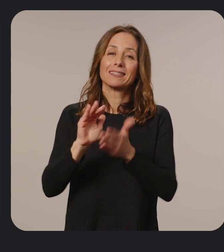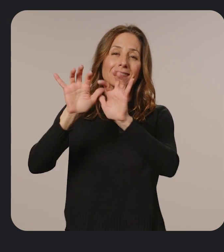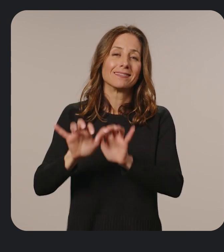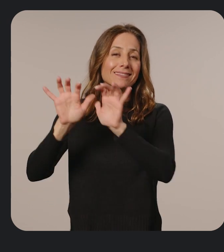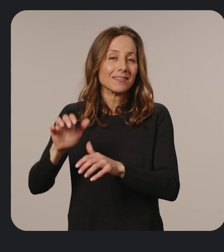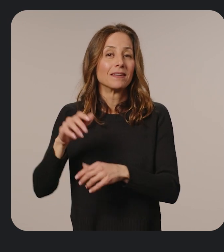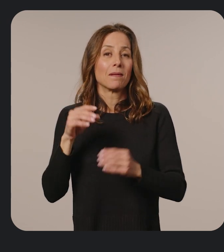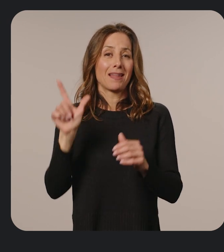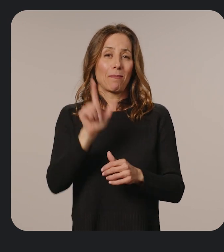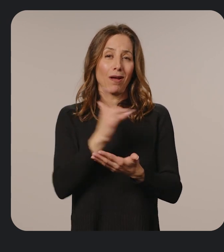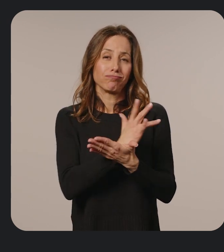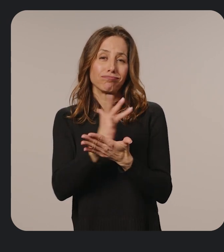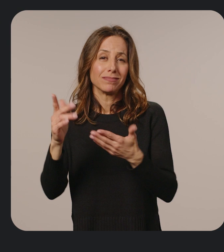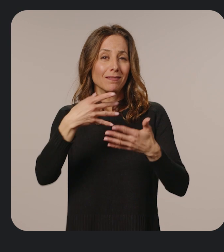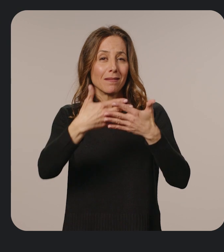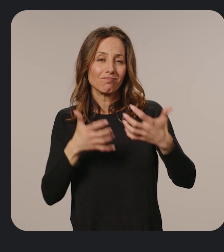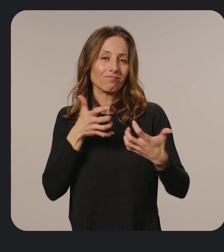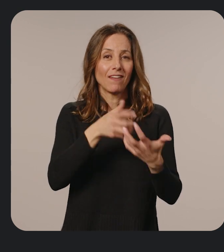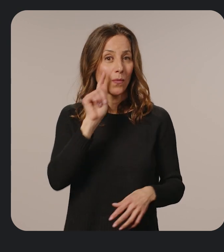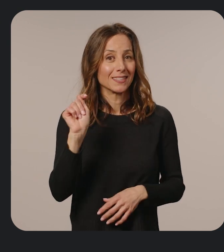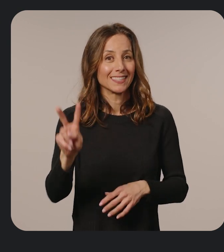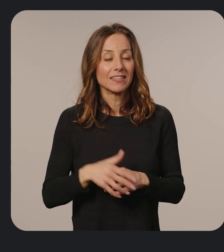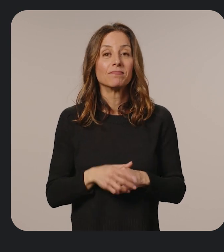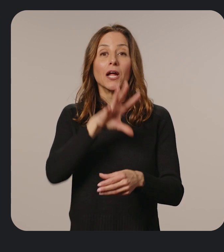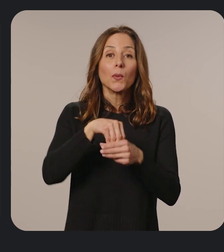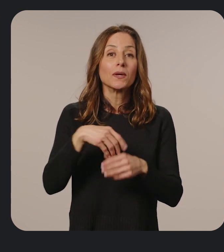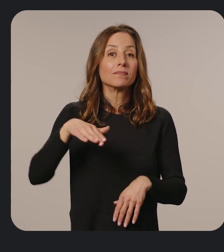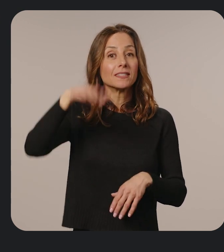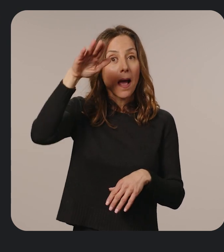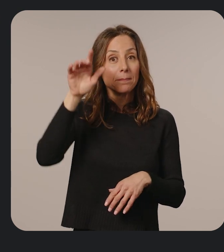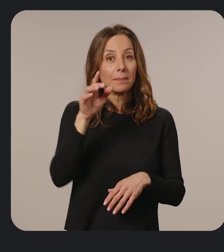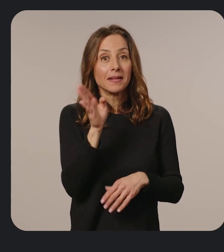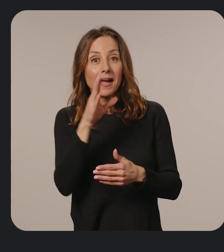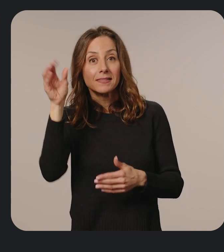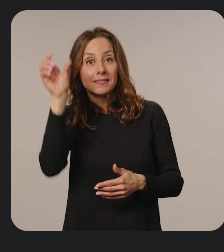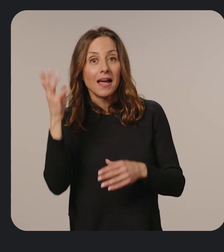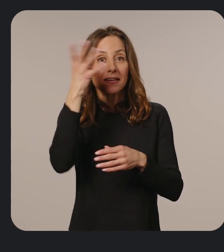with less code but providing a library of components that are optimized for TV, including things like top and side